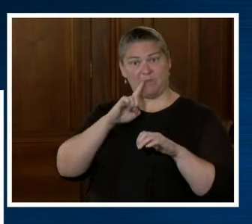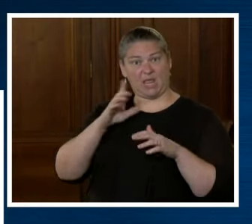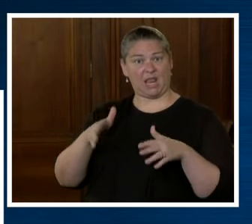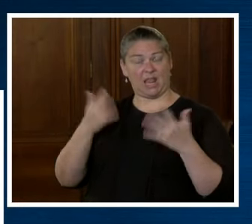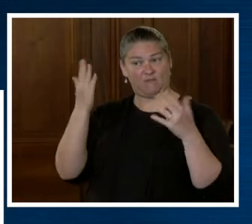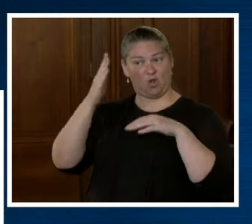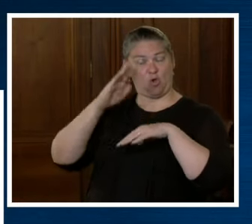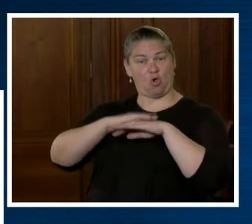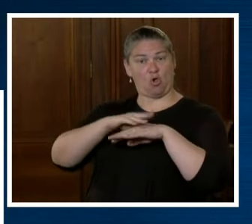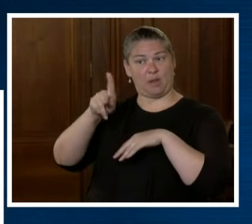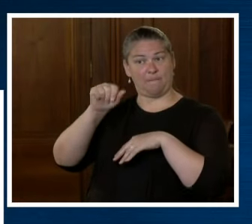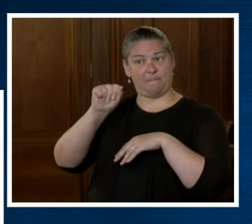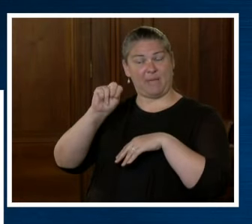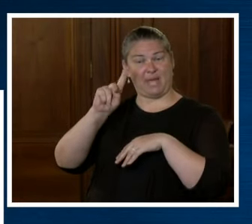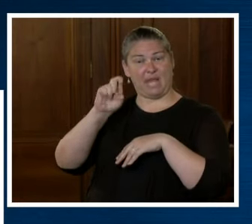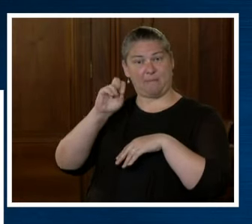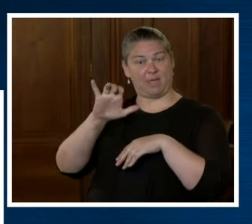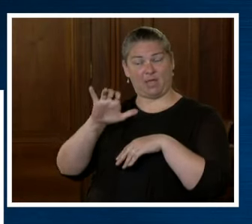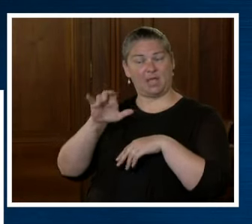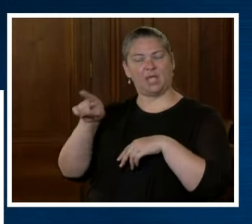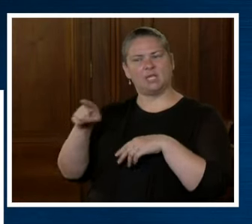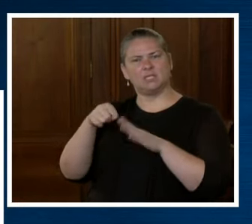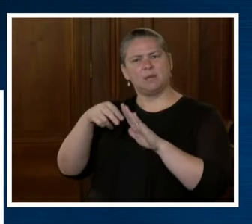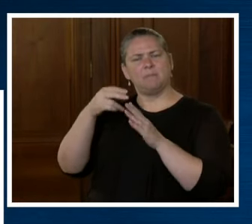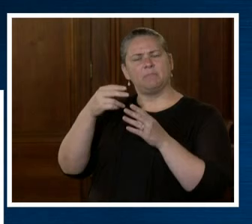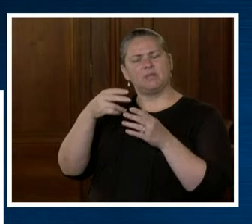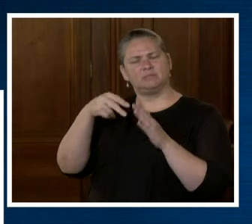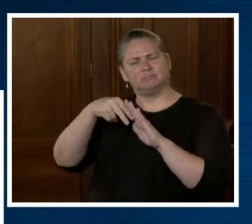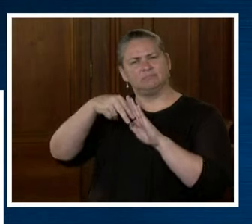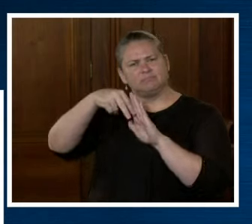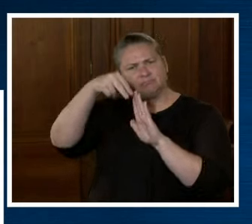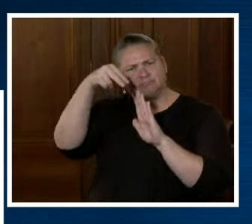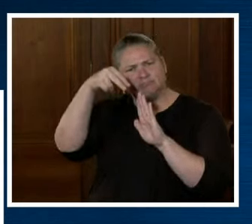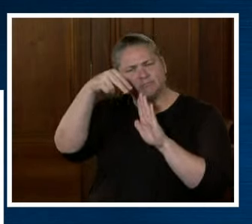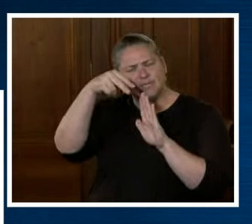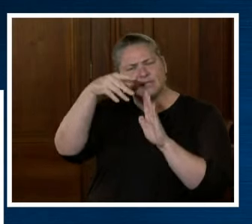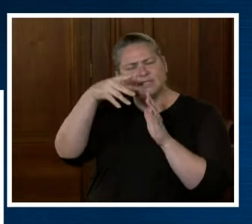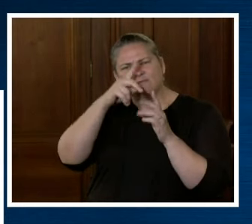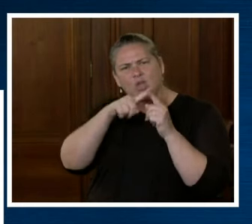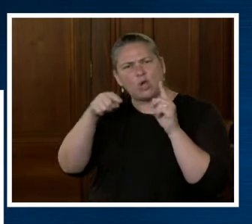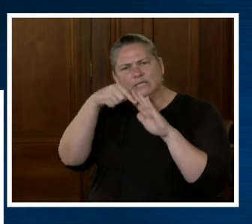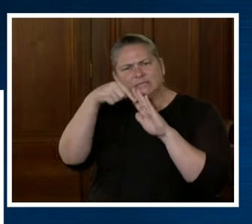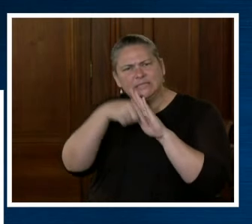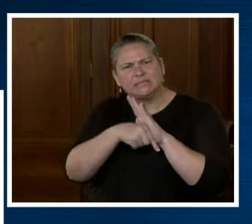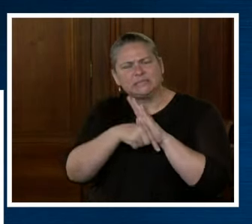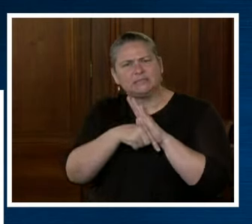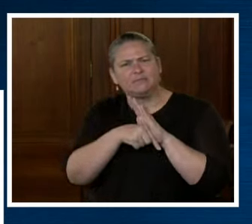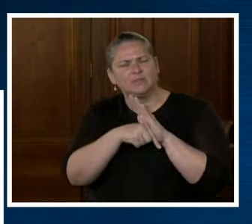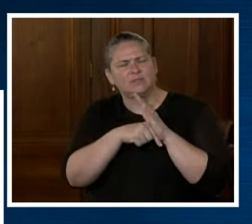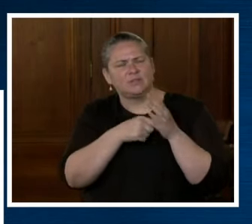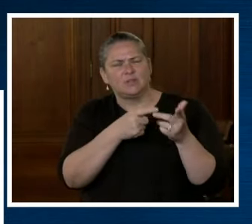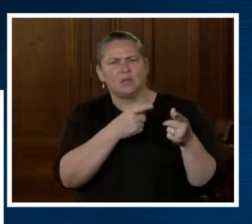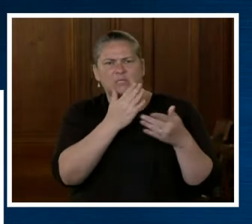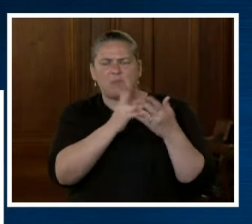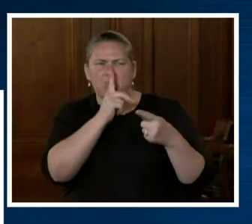VERY QUICKLY, TESTING FOR NEXT WEEK IS GOING TO STAY IN LOUISVILLE, LEXINGTON, GOING